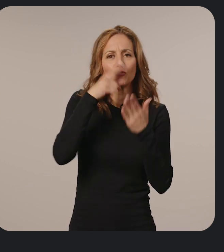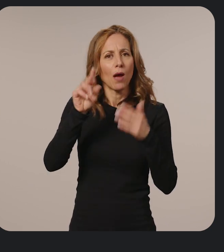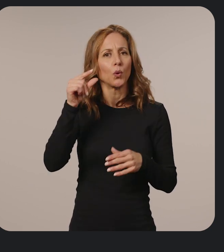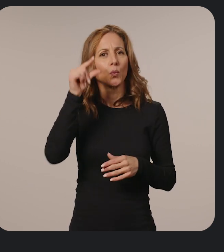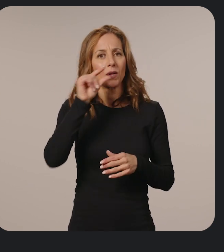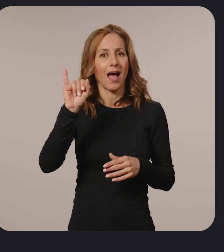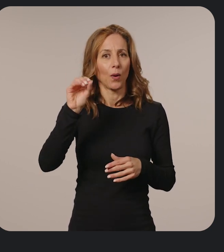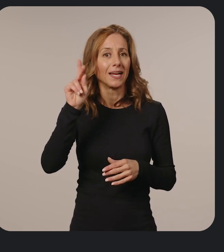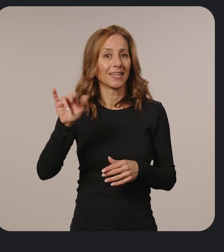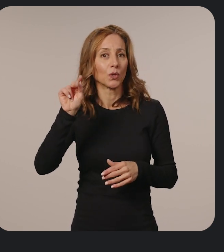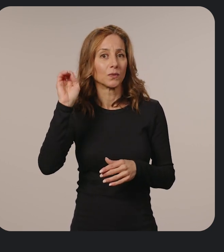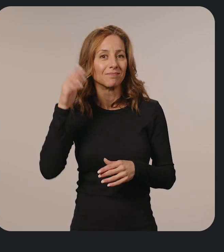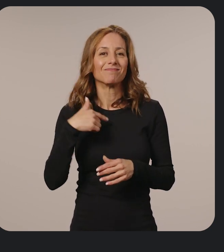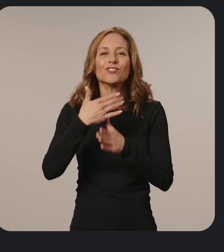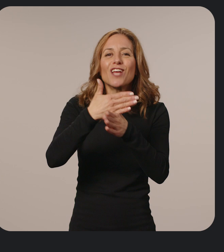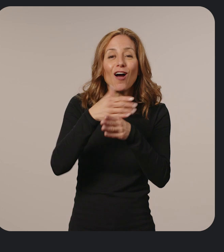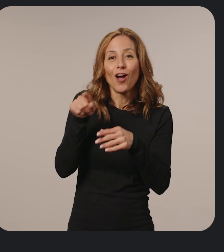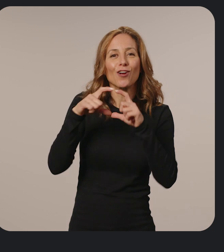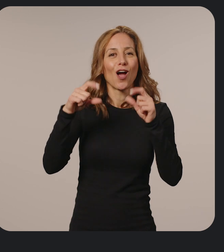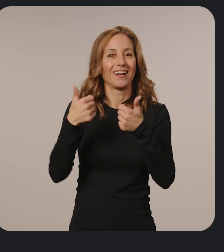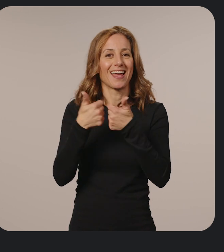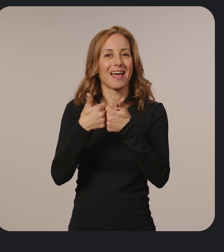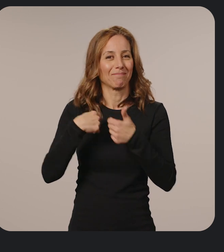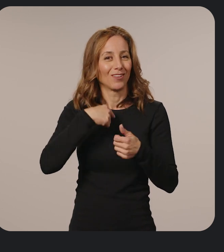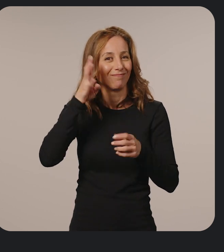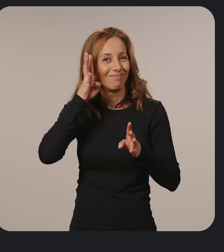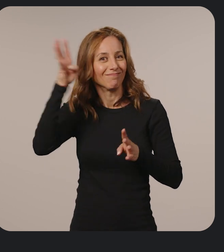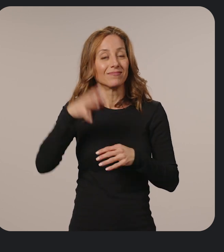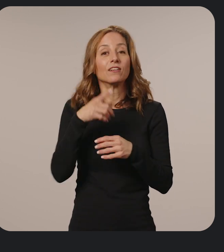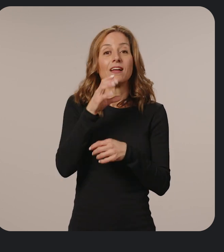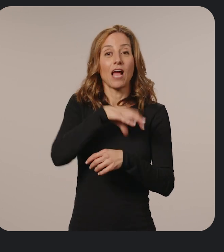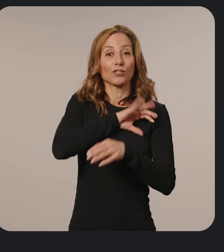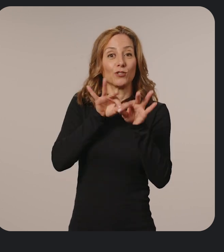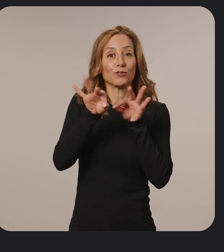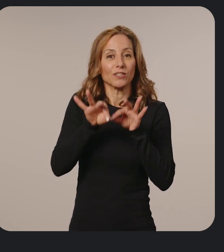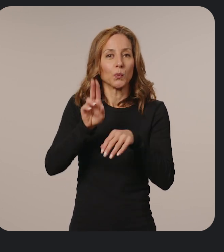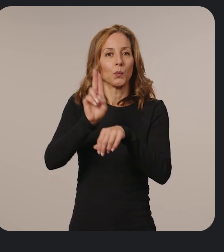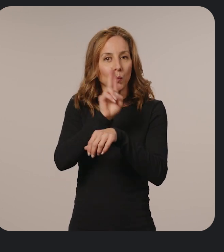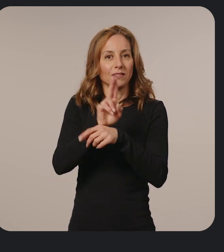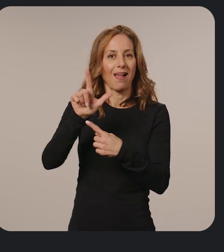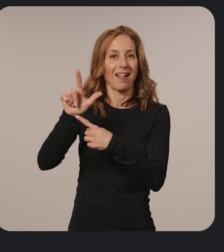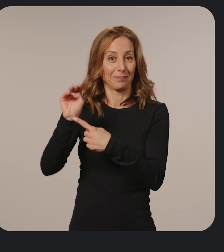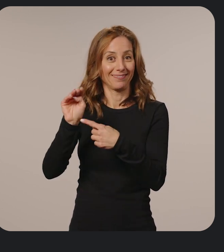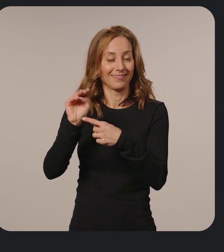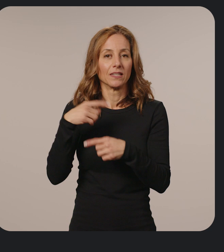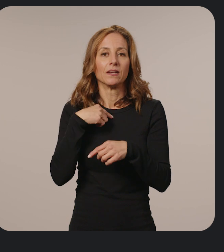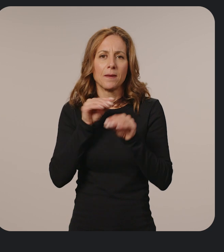that we created where character descriptions were generated using large language models. But we put guardrails on this to ensure that the text would